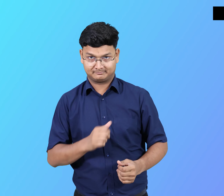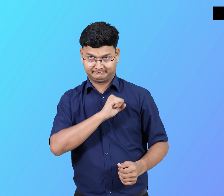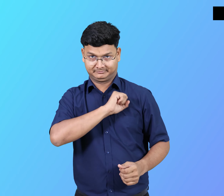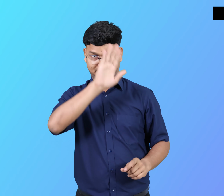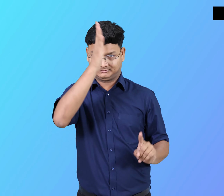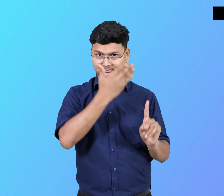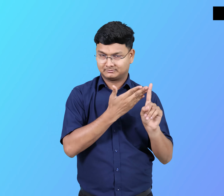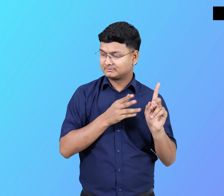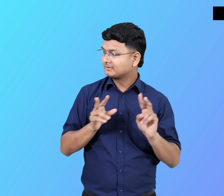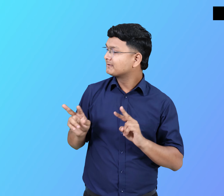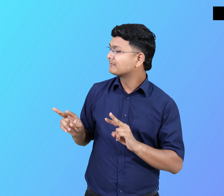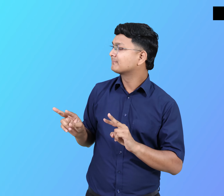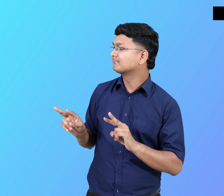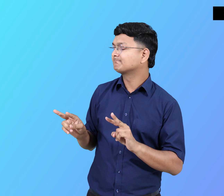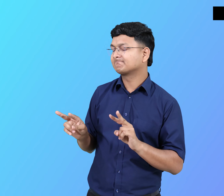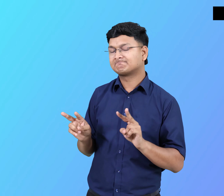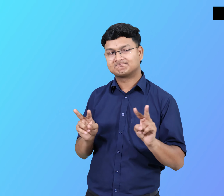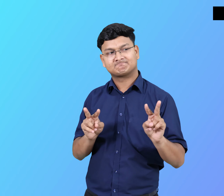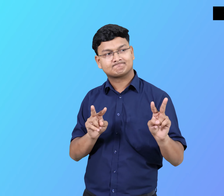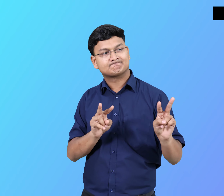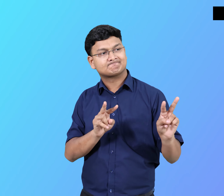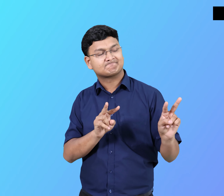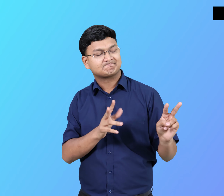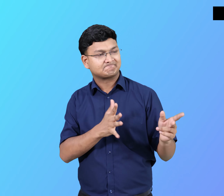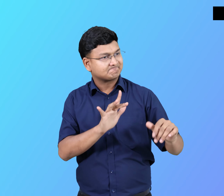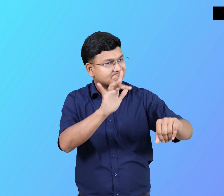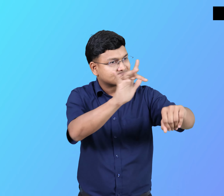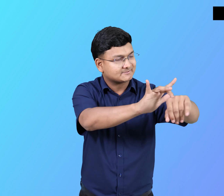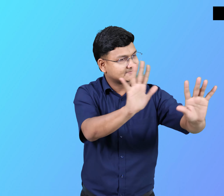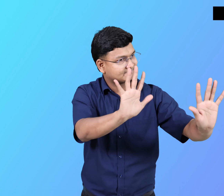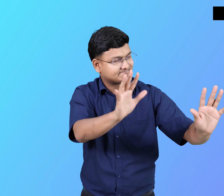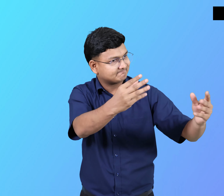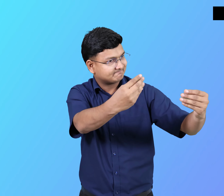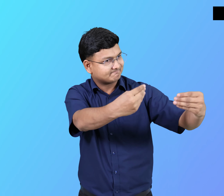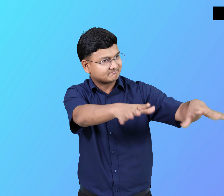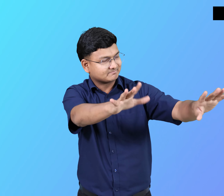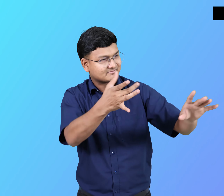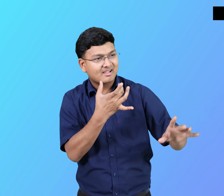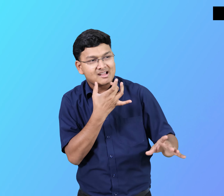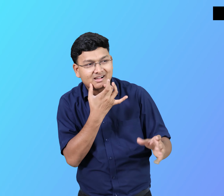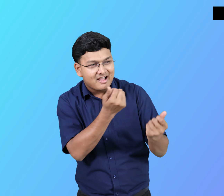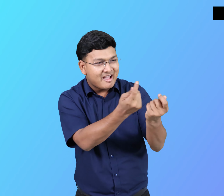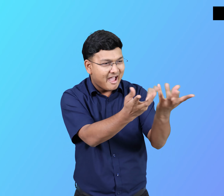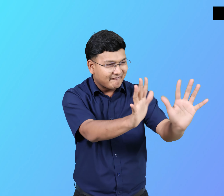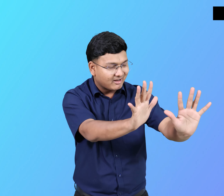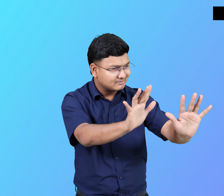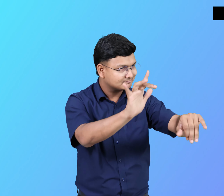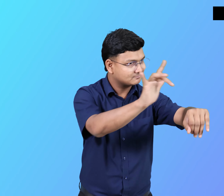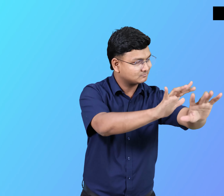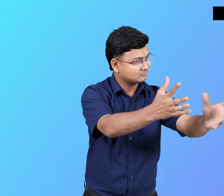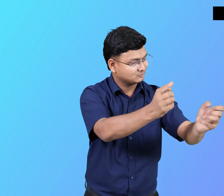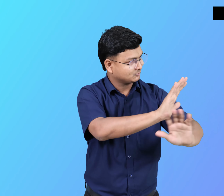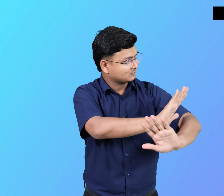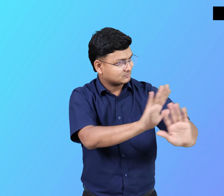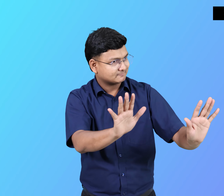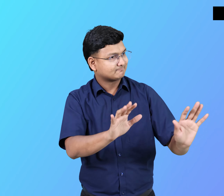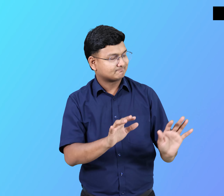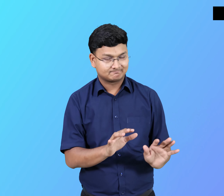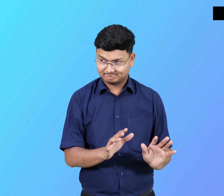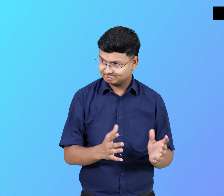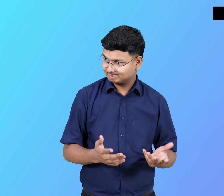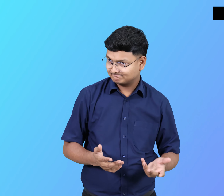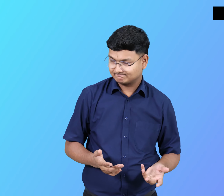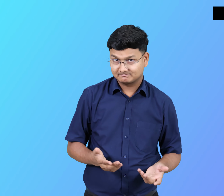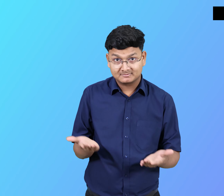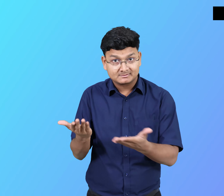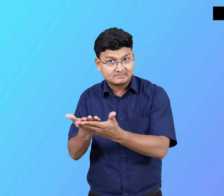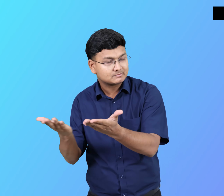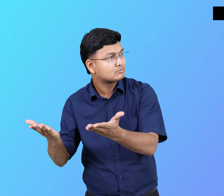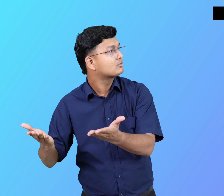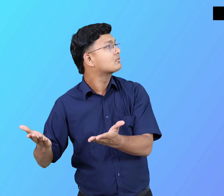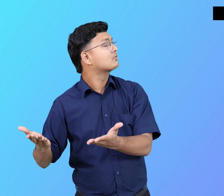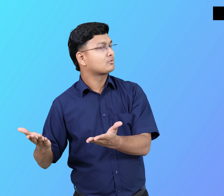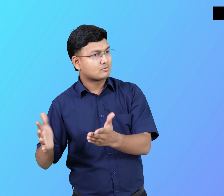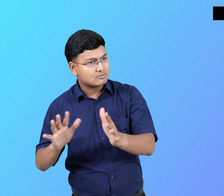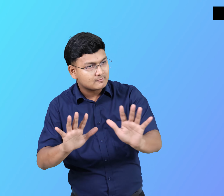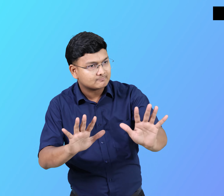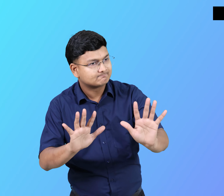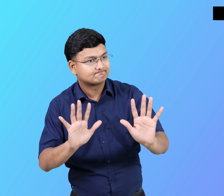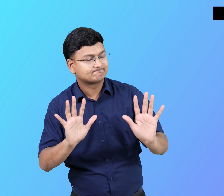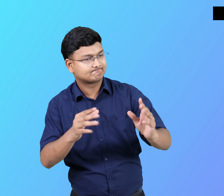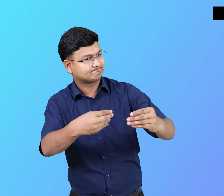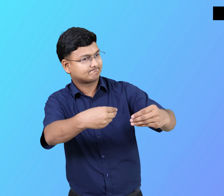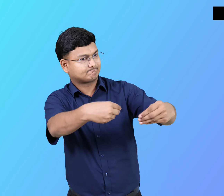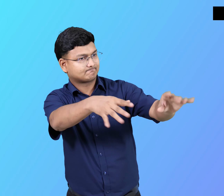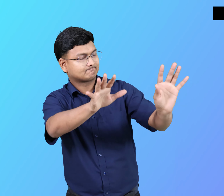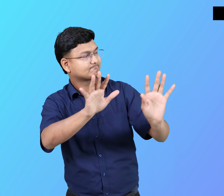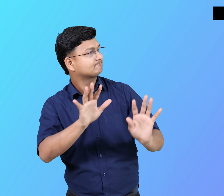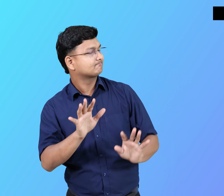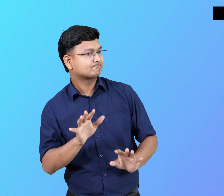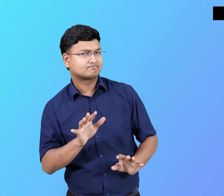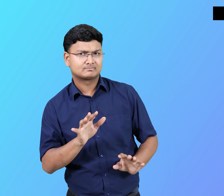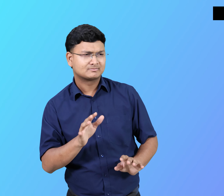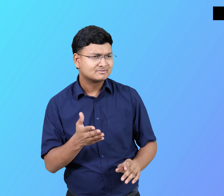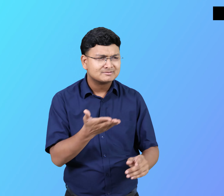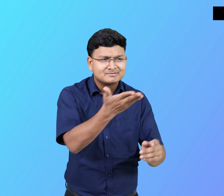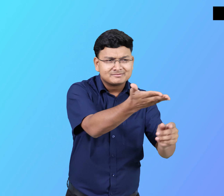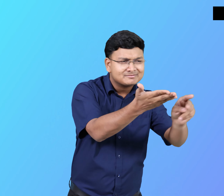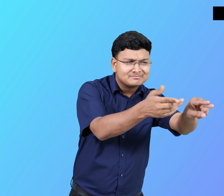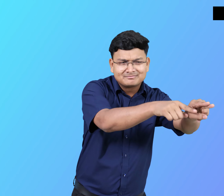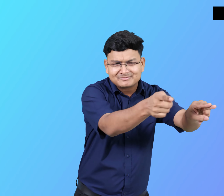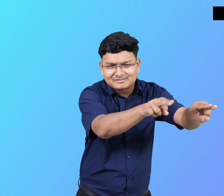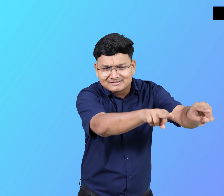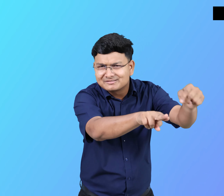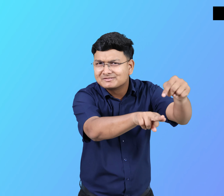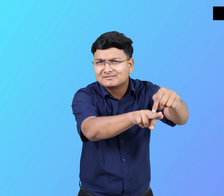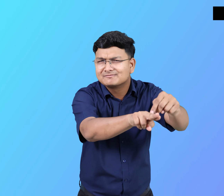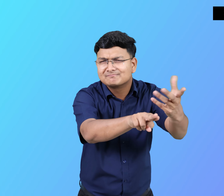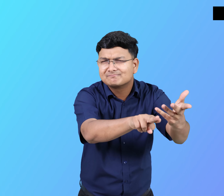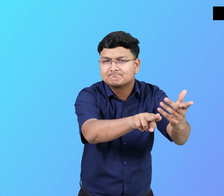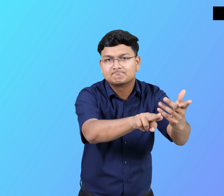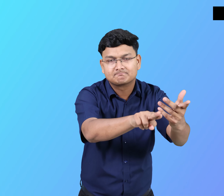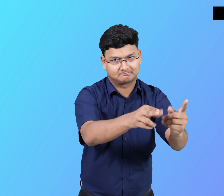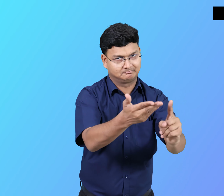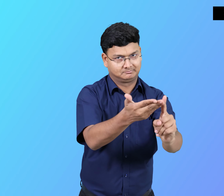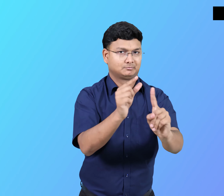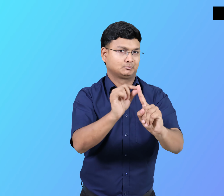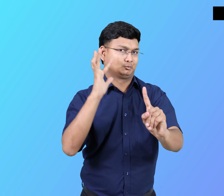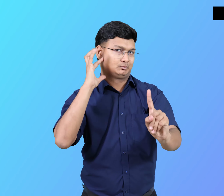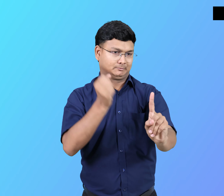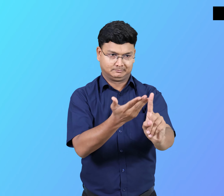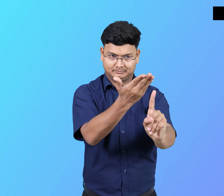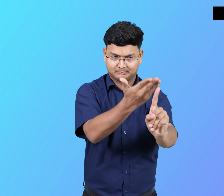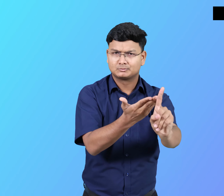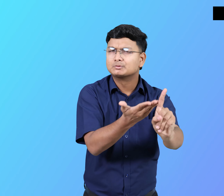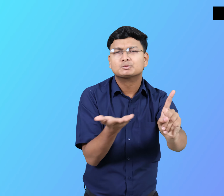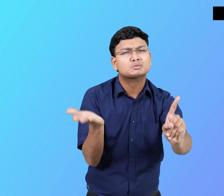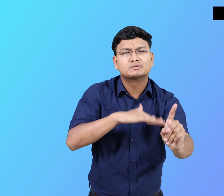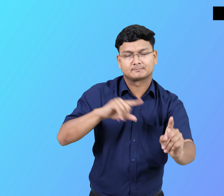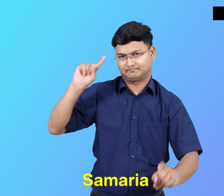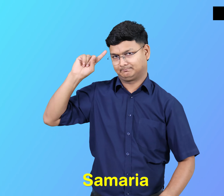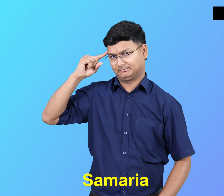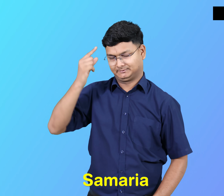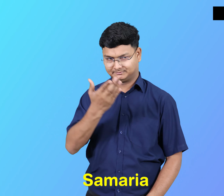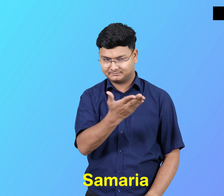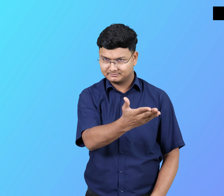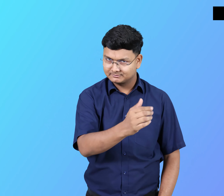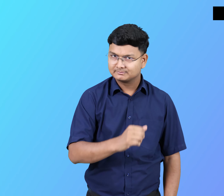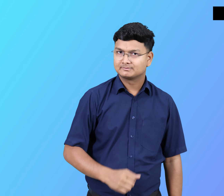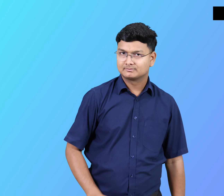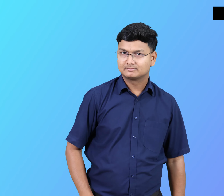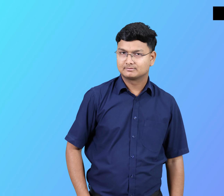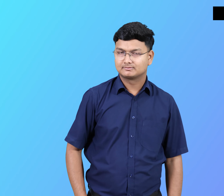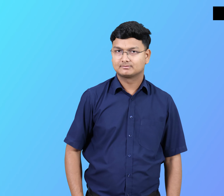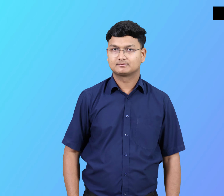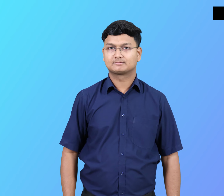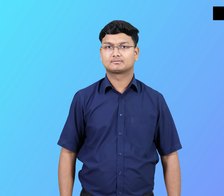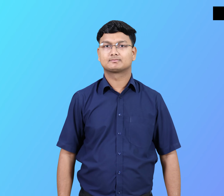Josiah said, “Leave the man of God alone. Don’t move his bones.” So they left his bones and the bones of the prophet from Samaria.